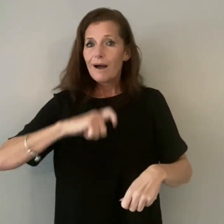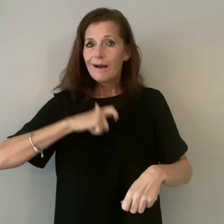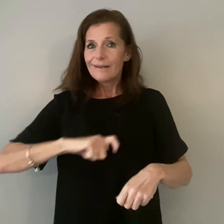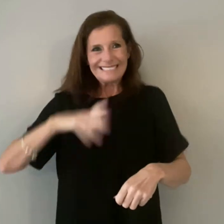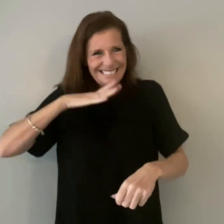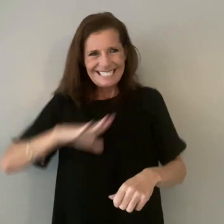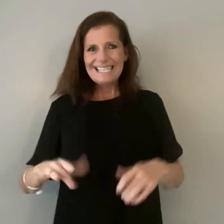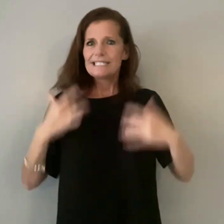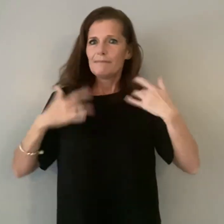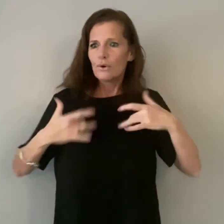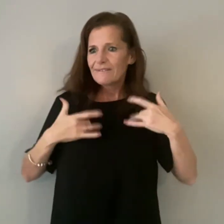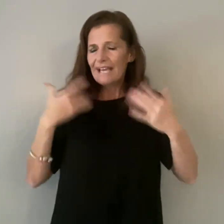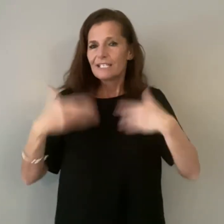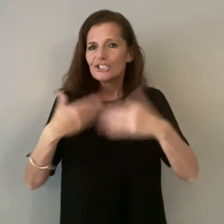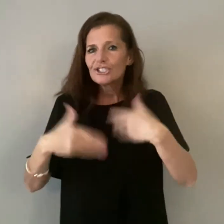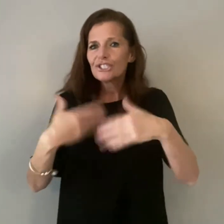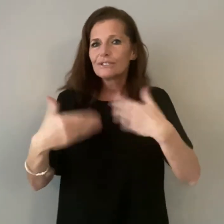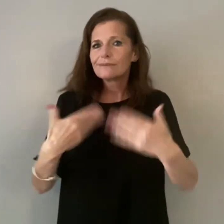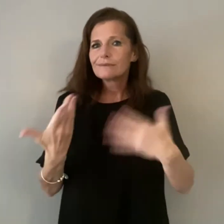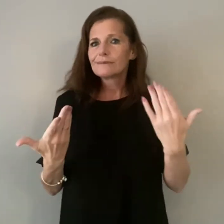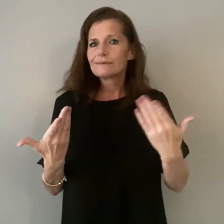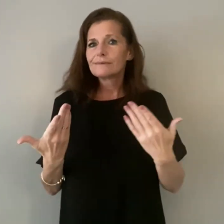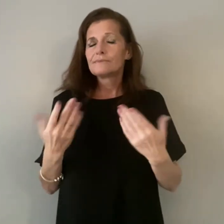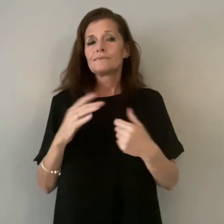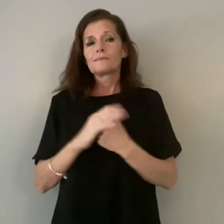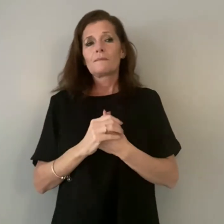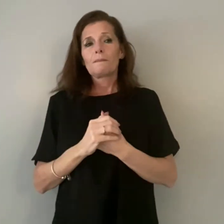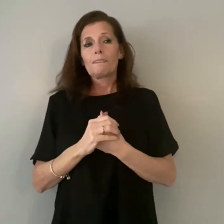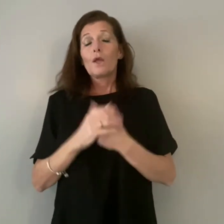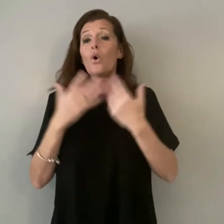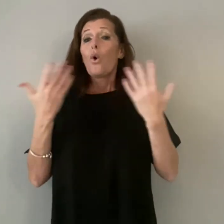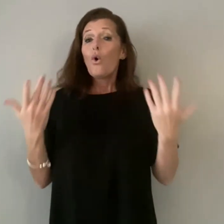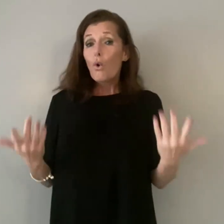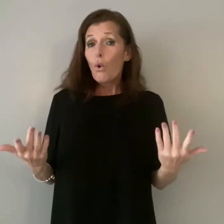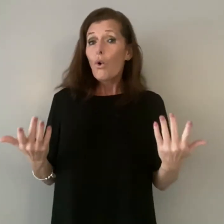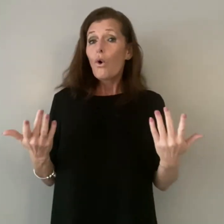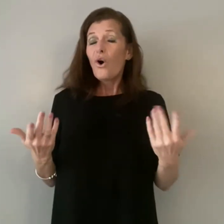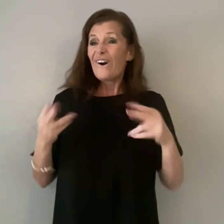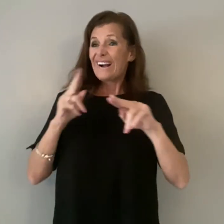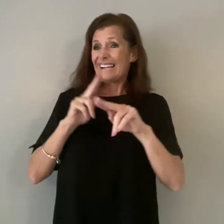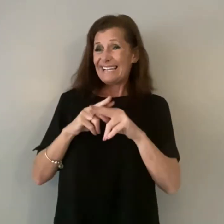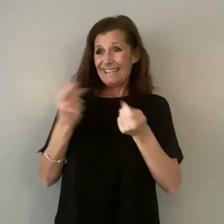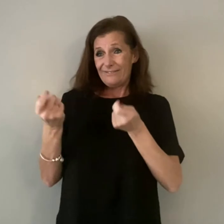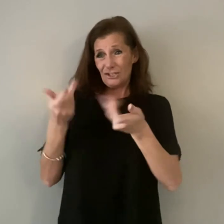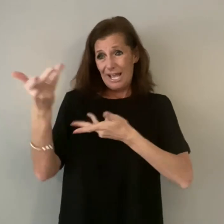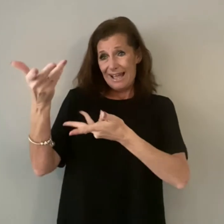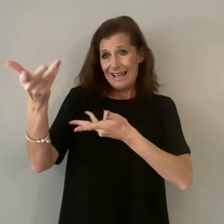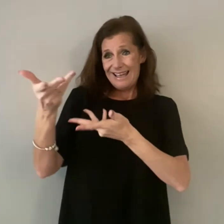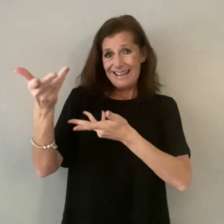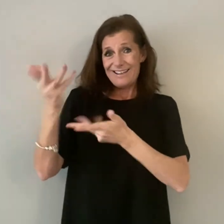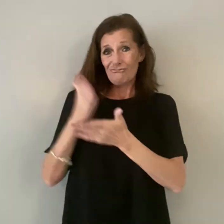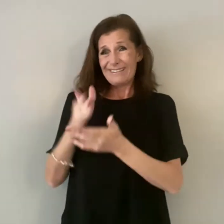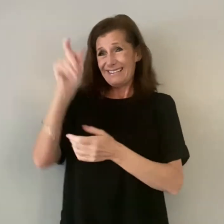and therefore we all need those motivations and drivers to enact work, alright? Or, if the chair has those conversations